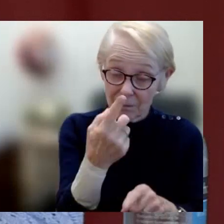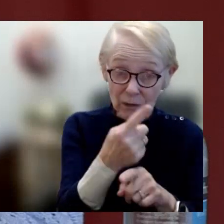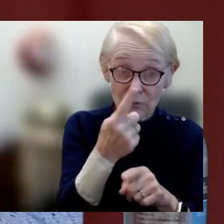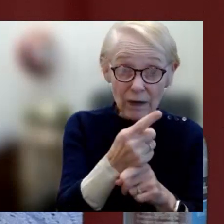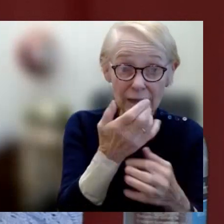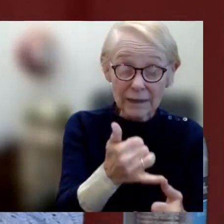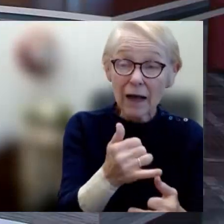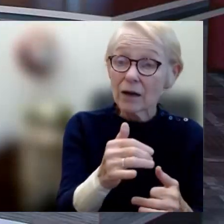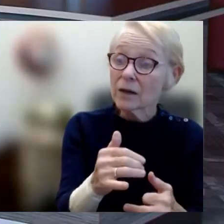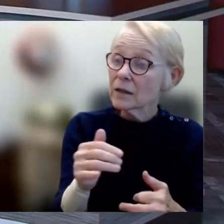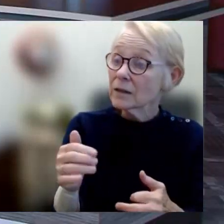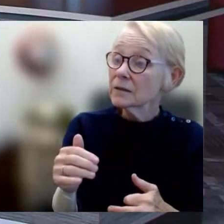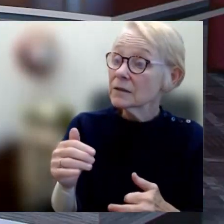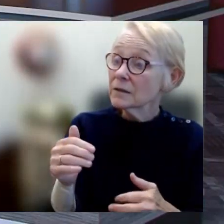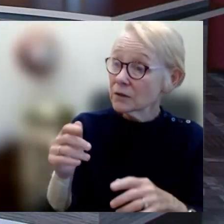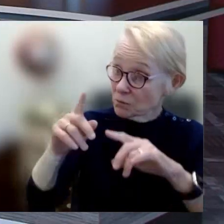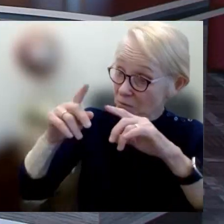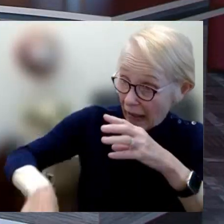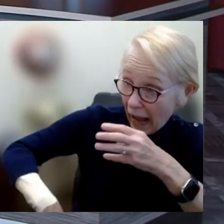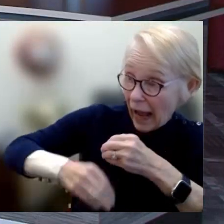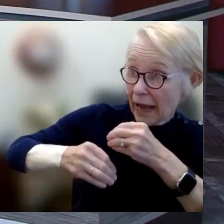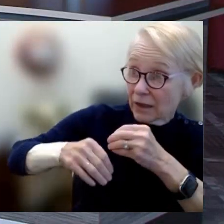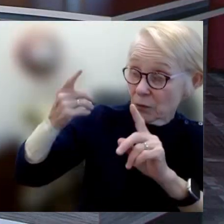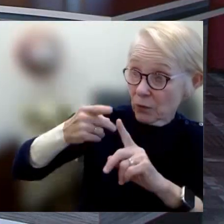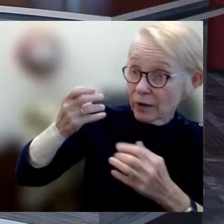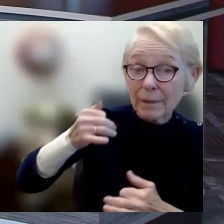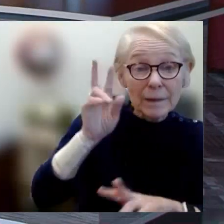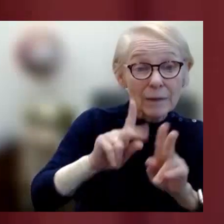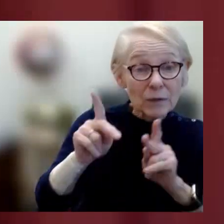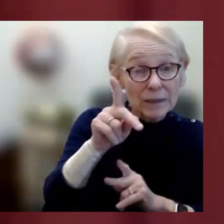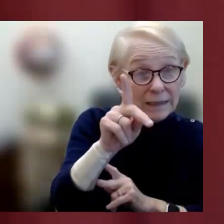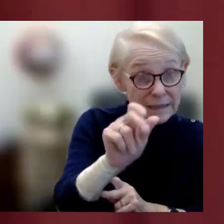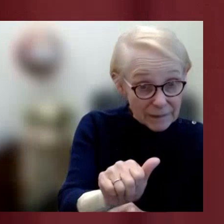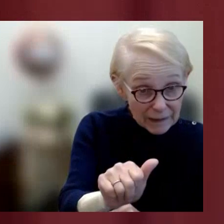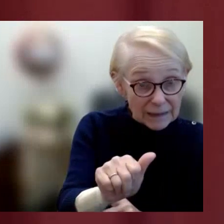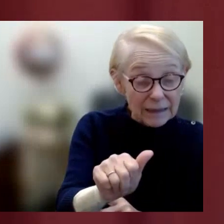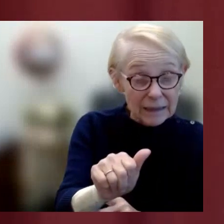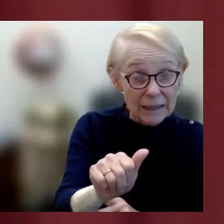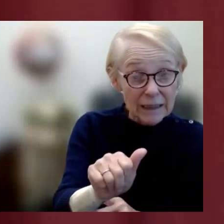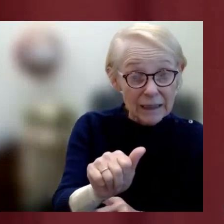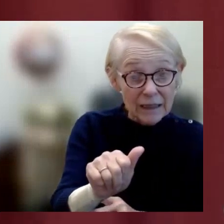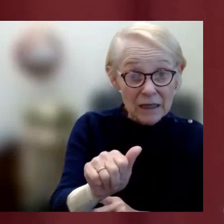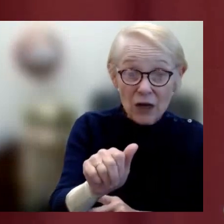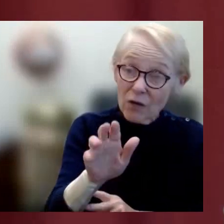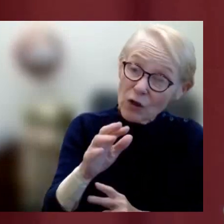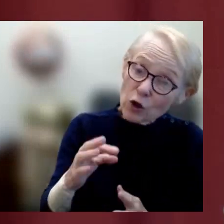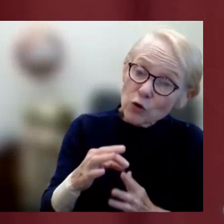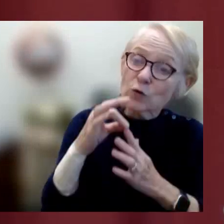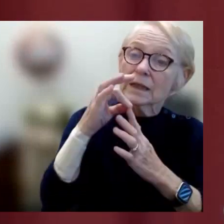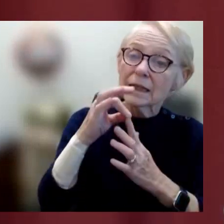Jenny's point you know people with disabilities have their own unique concerns interests things